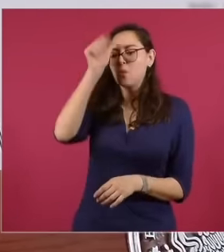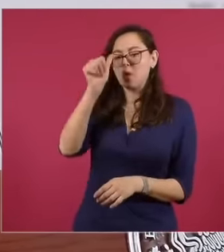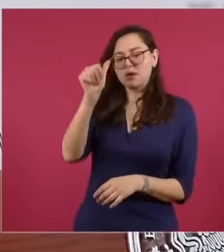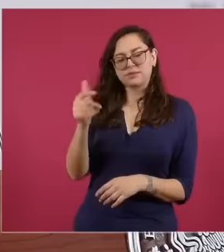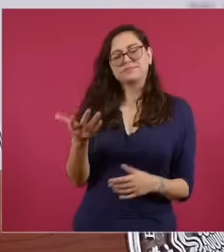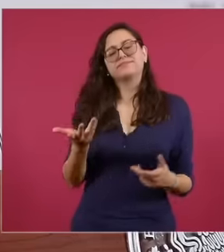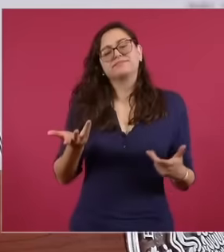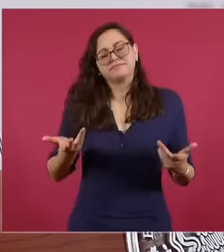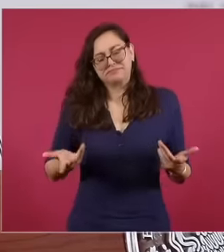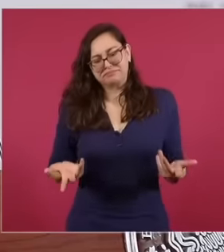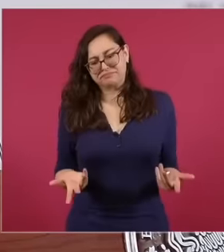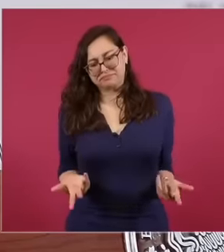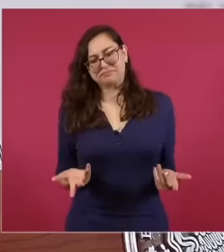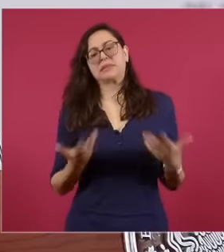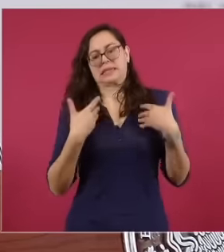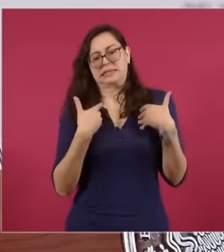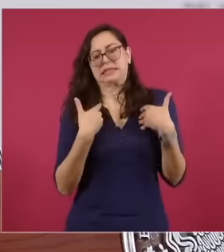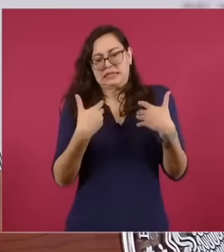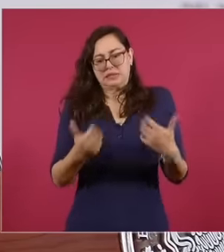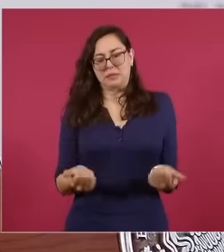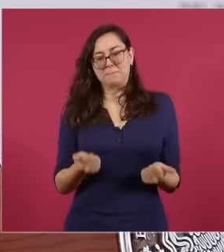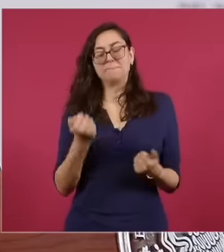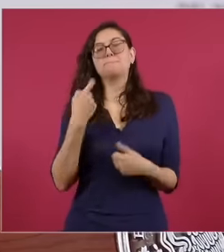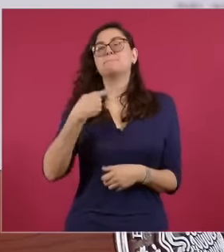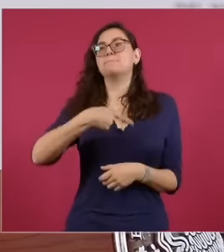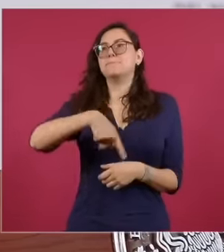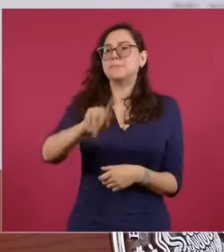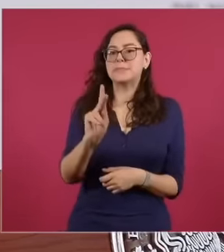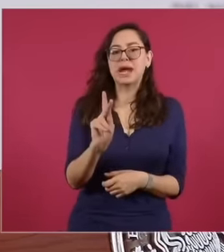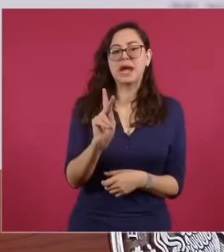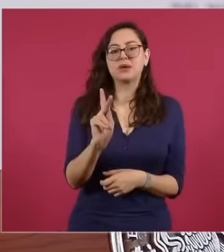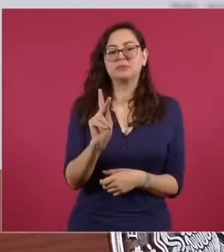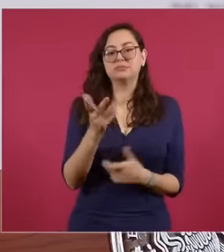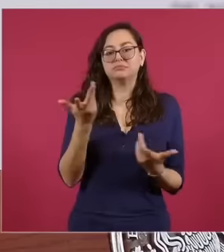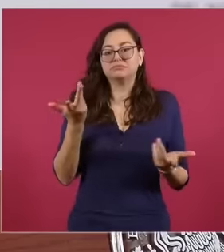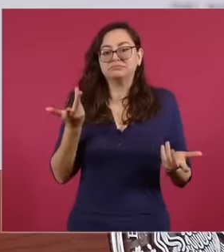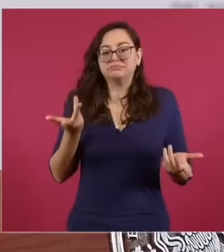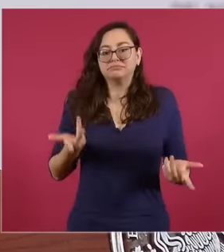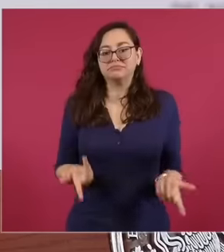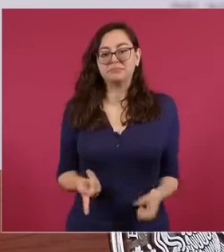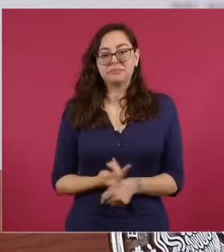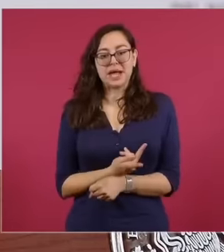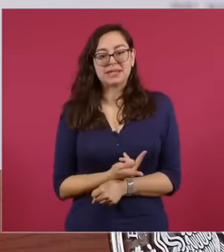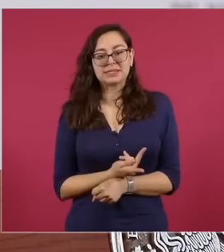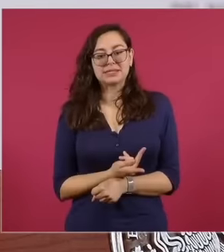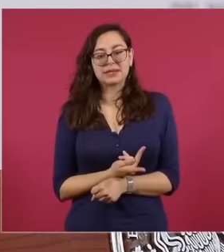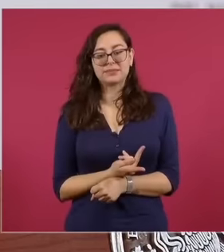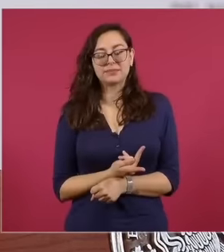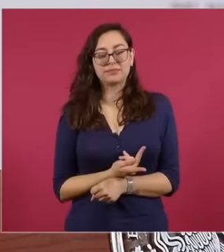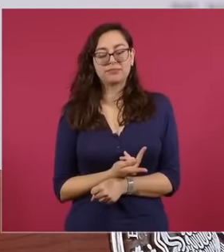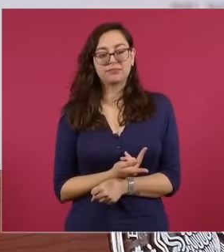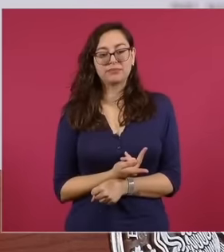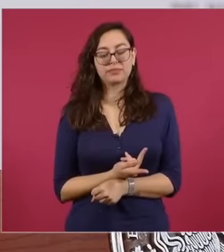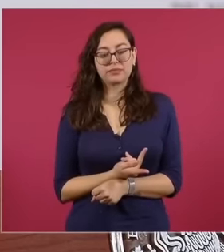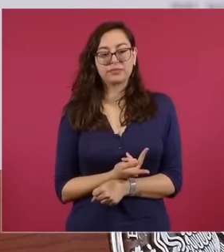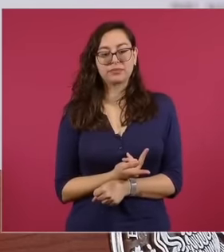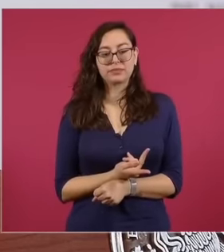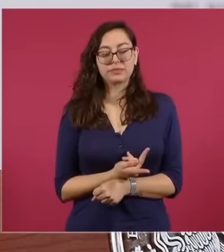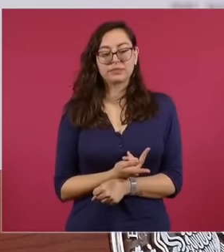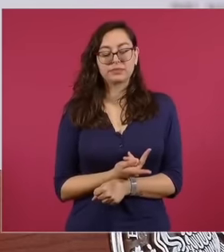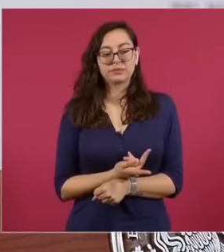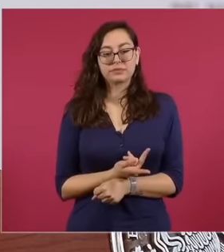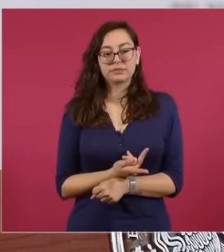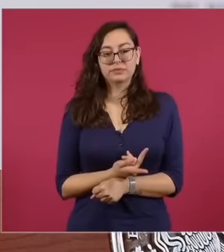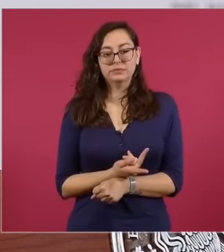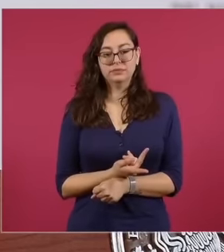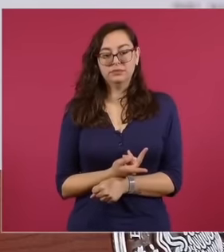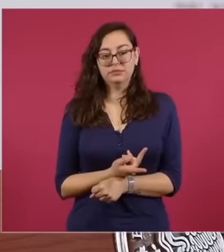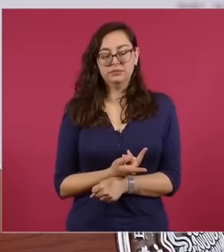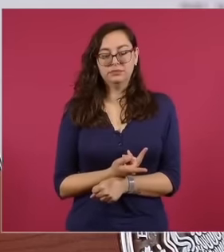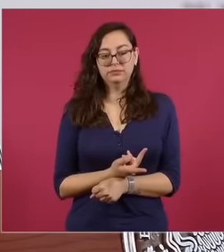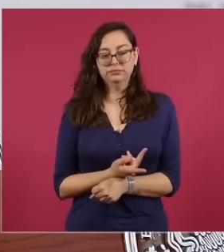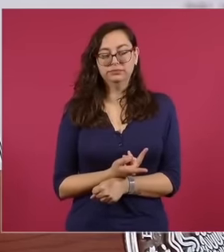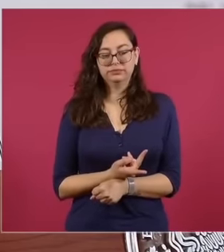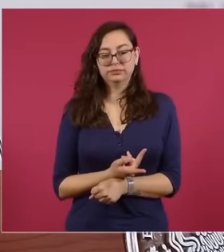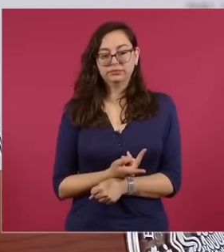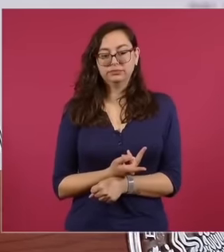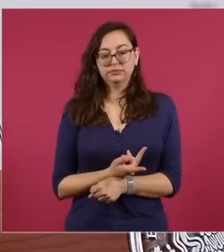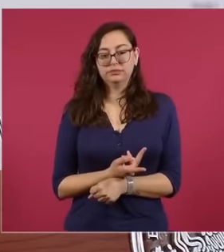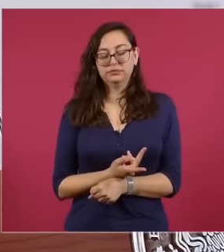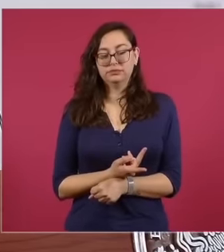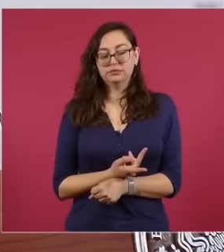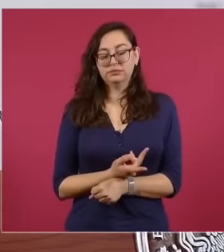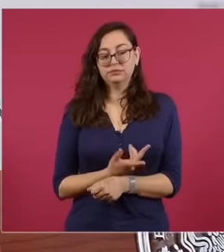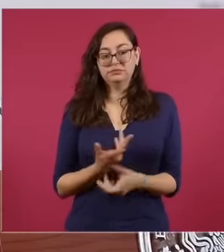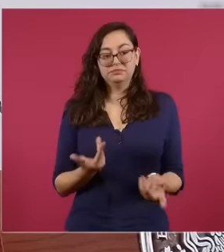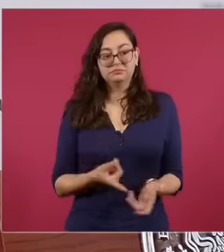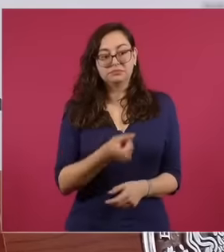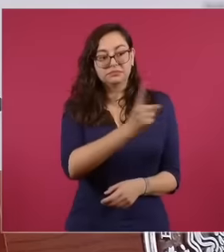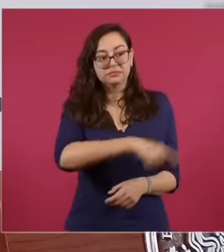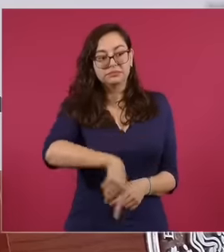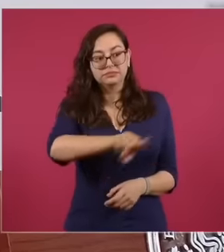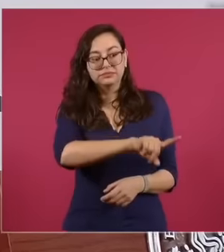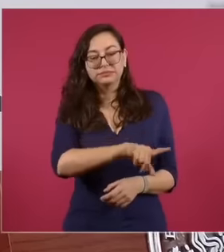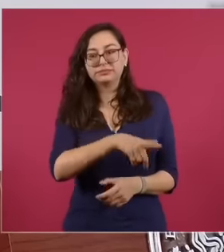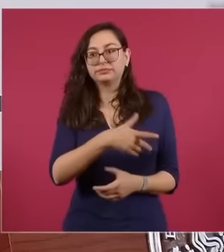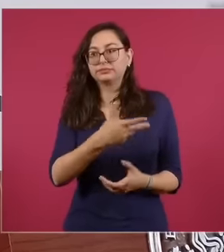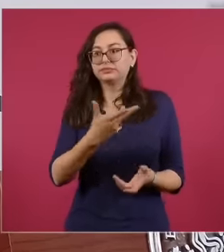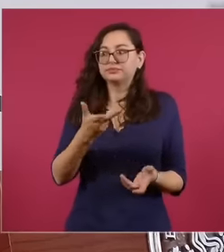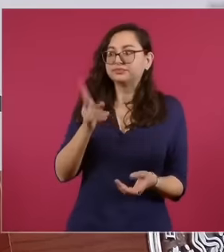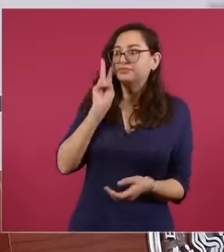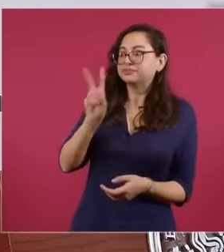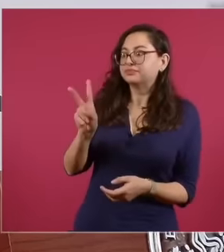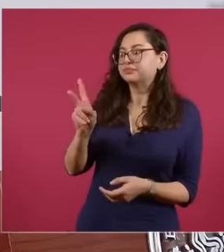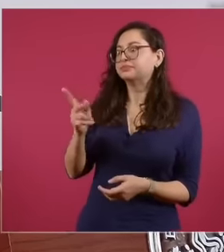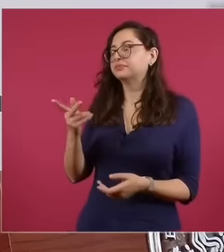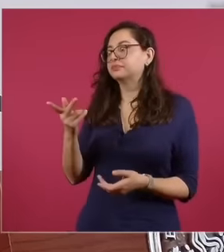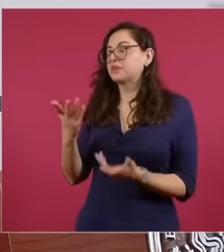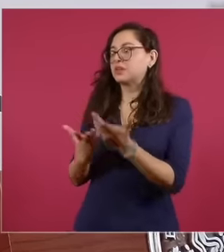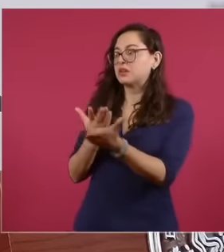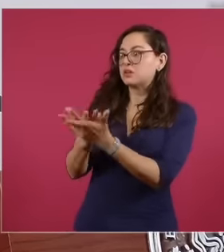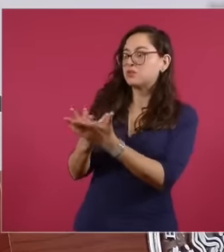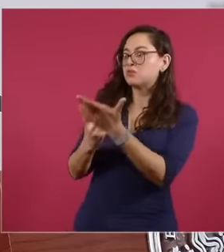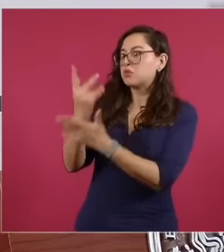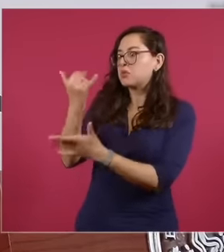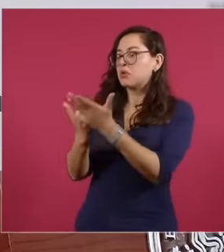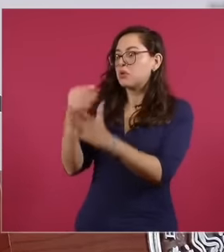they cannot even maintain that it is an inefficient policy that has failed because there are the